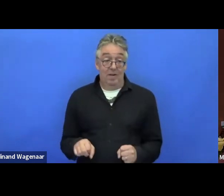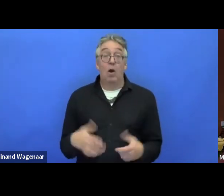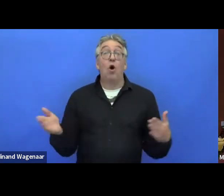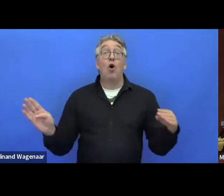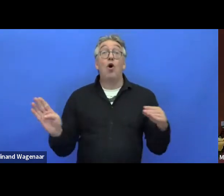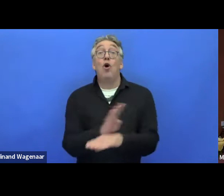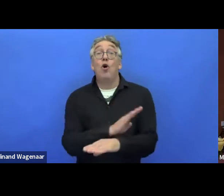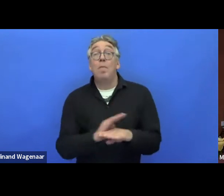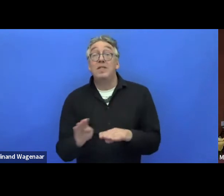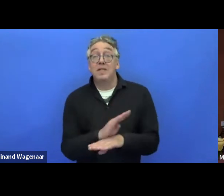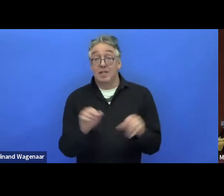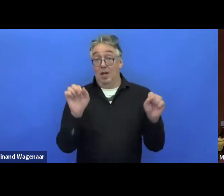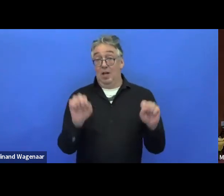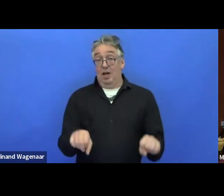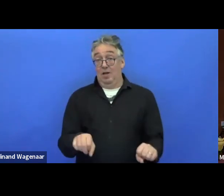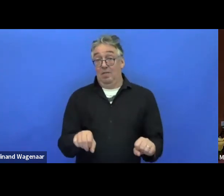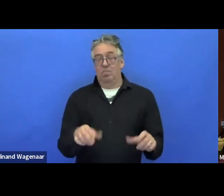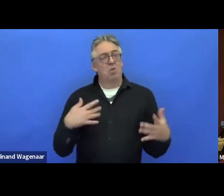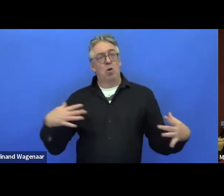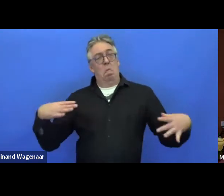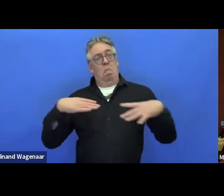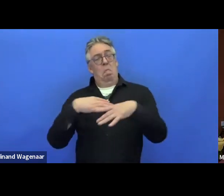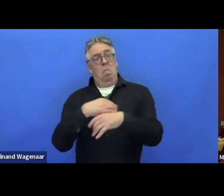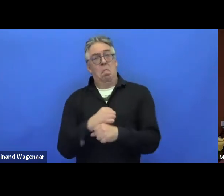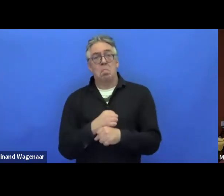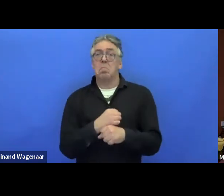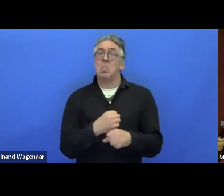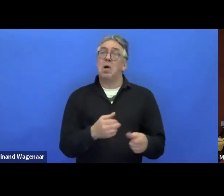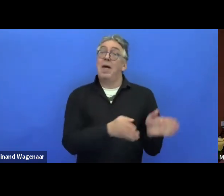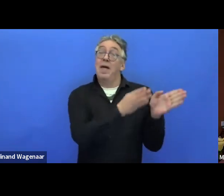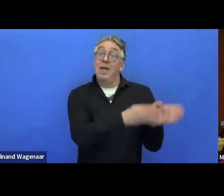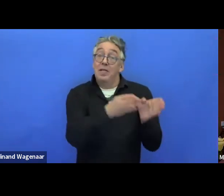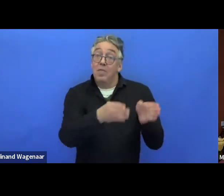either from citizens, from individuals or from NGOs and other organizations